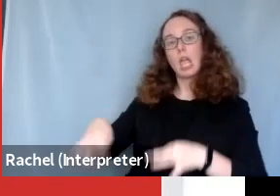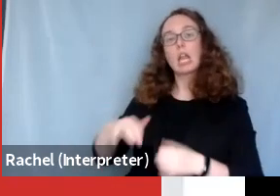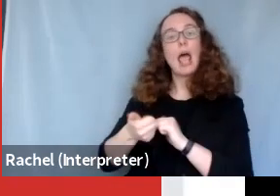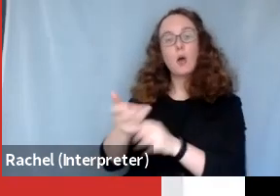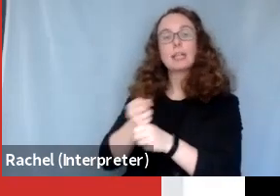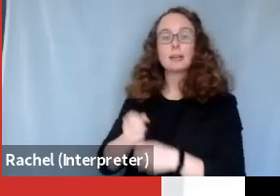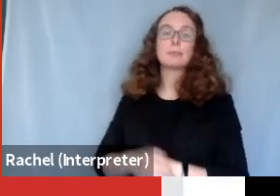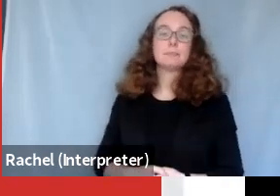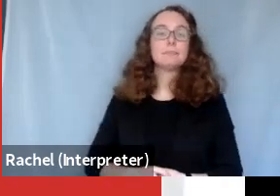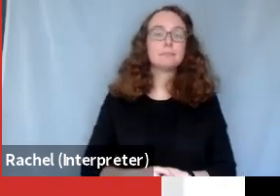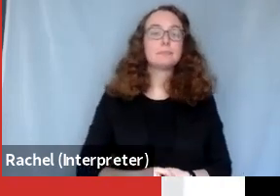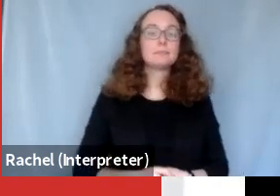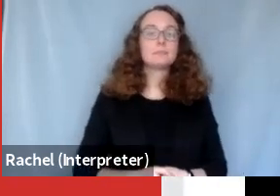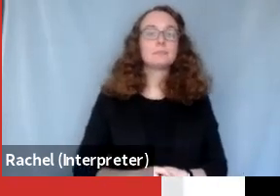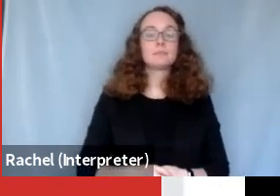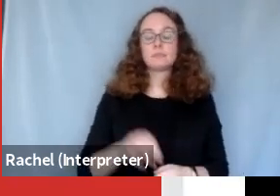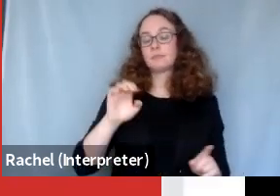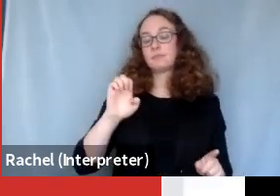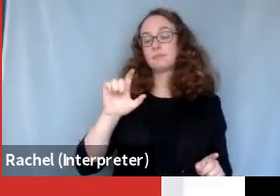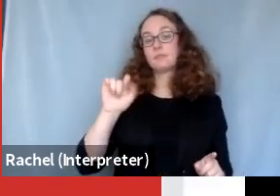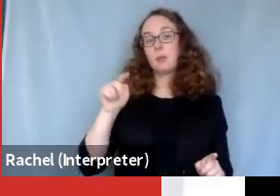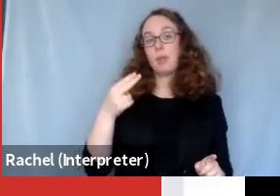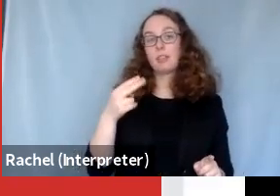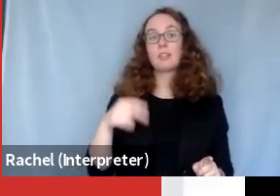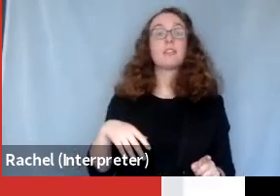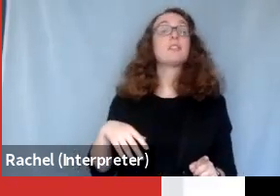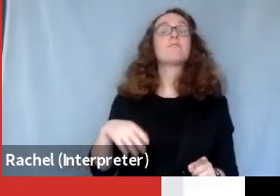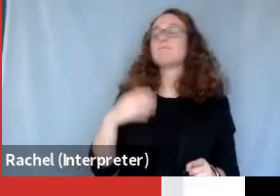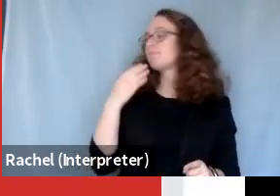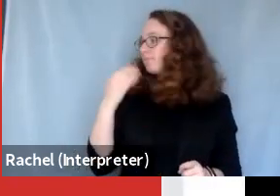Thank you. And you can always find your instructor's email on Canvas,